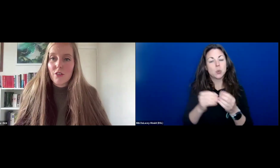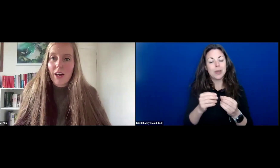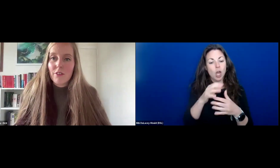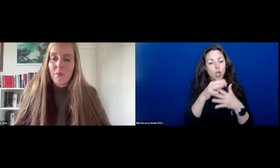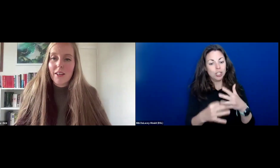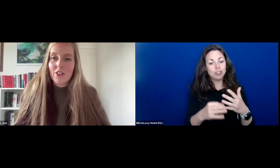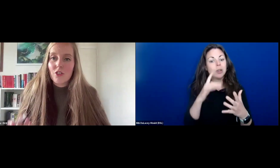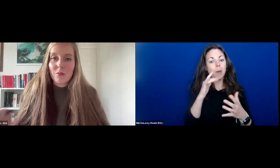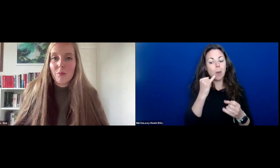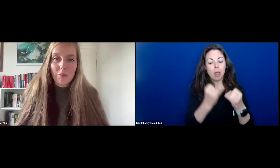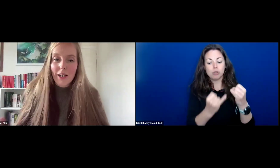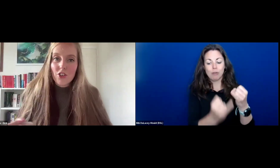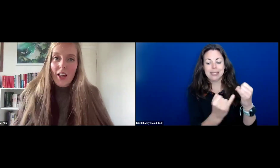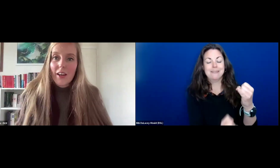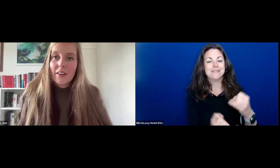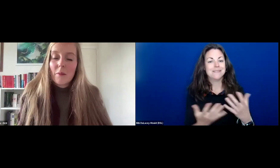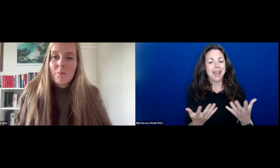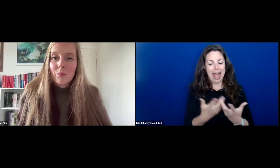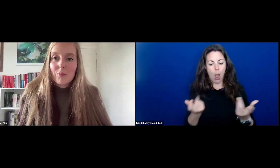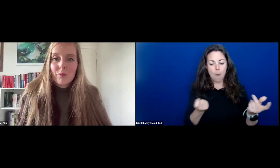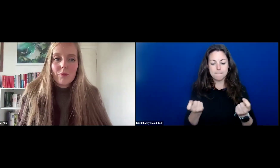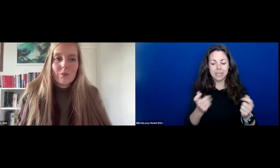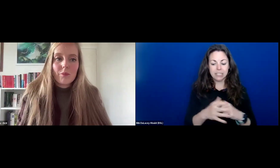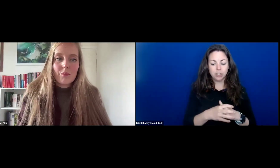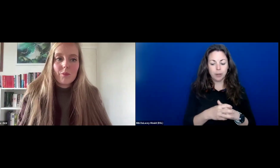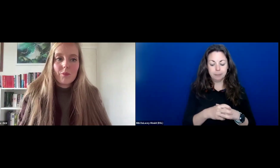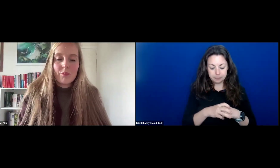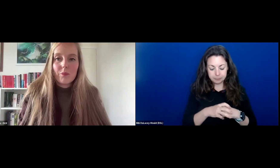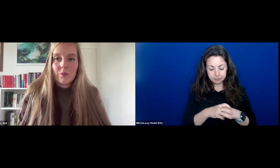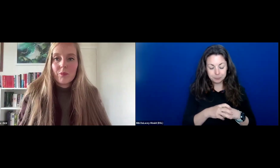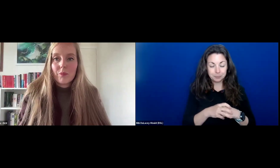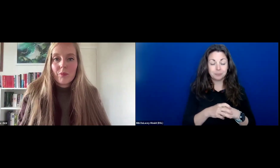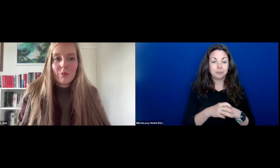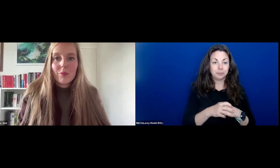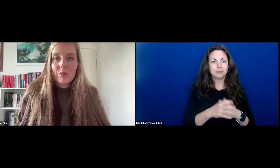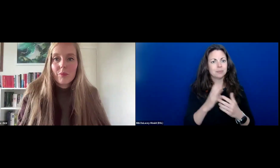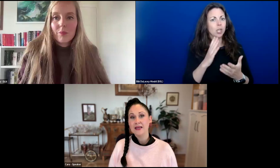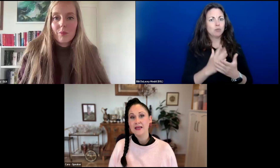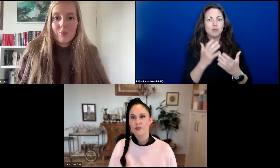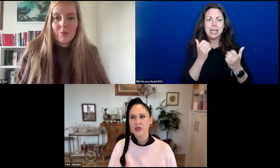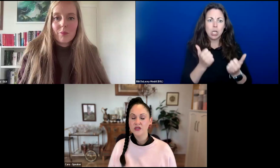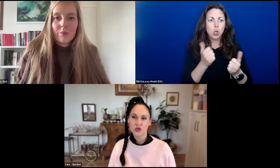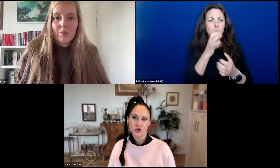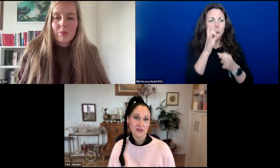and sort of how Cara: Mm-hmm Amelia: manage that. Cara: It's a great and important question, and I these are the